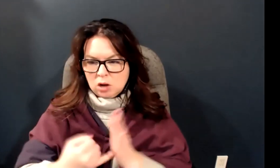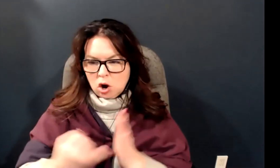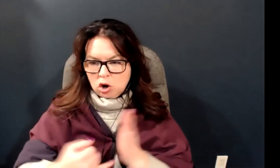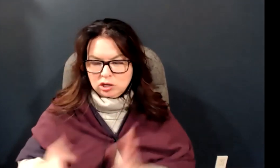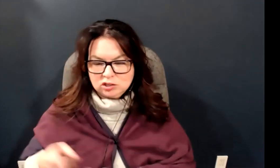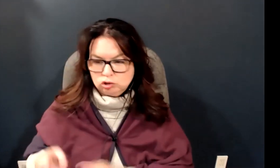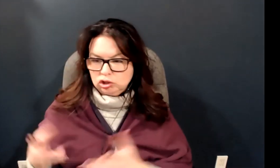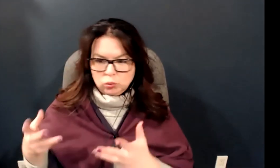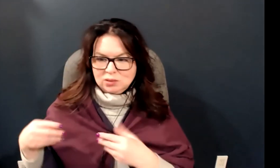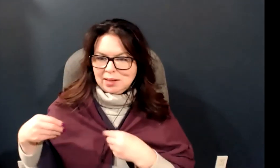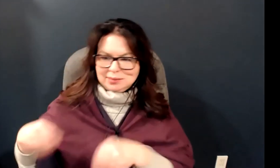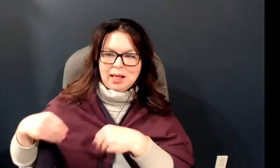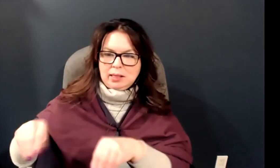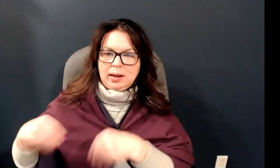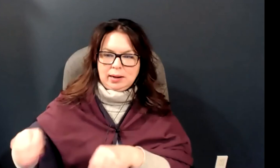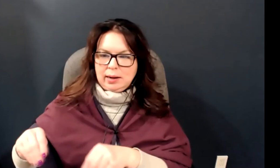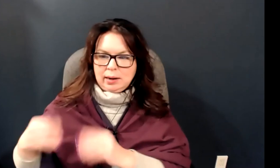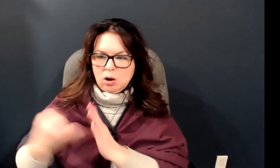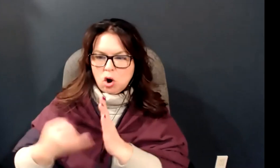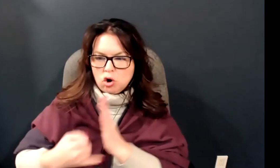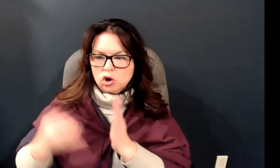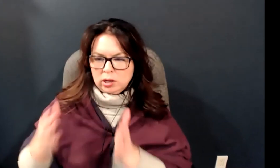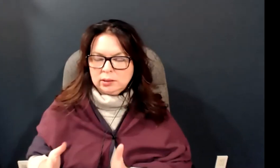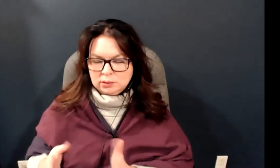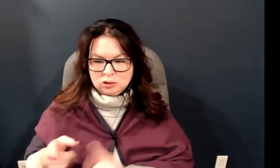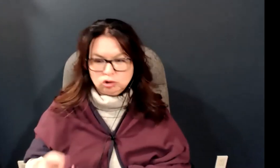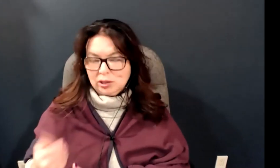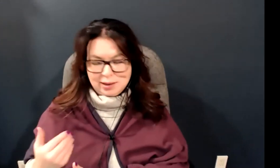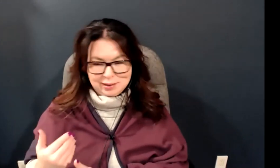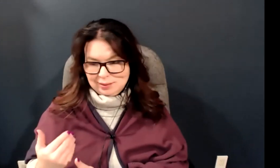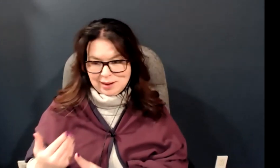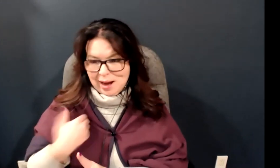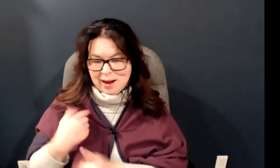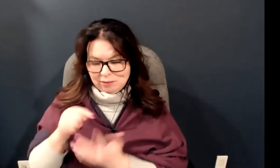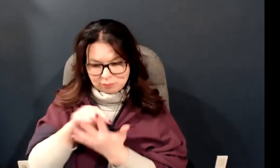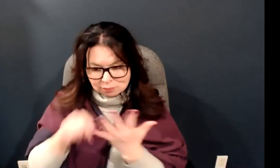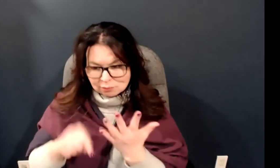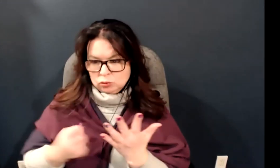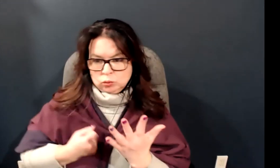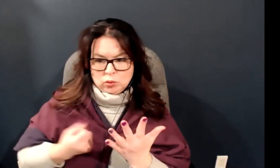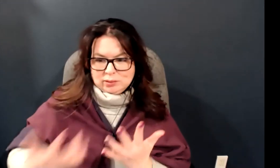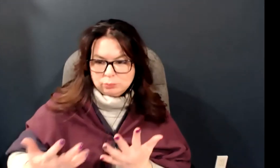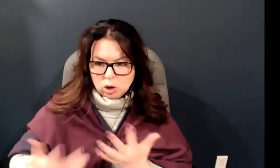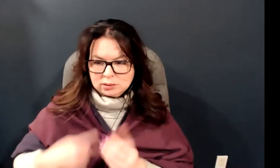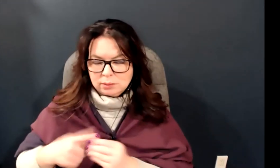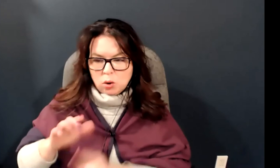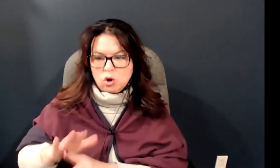[Dr. Vendryes] I know. And actually, except for the wrinkles and the gray, it's the same